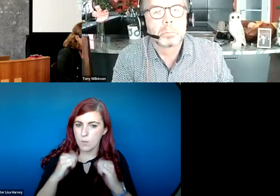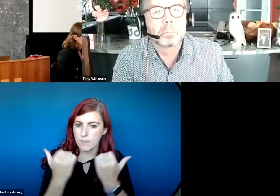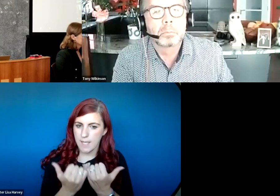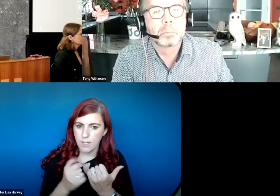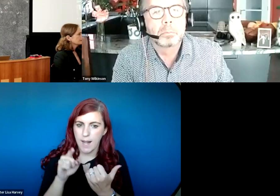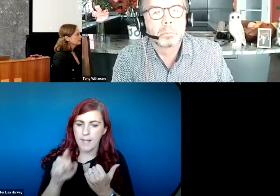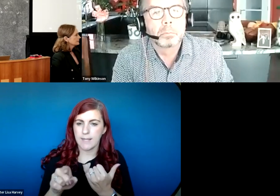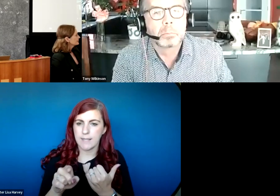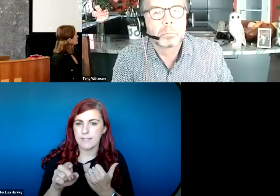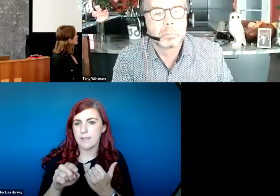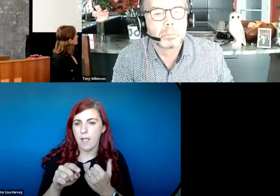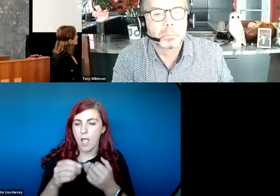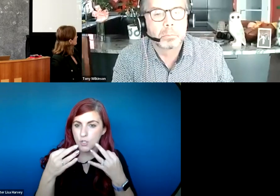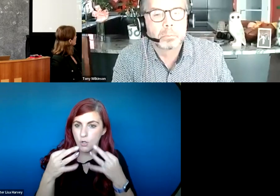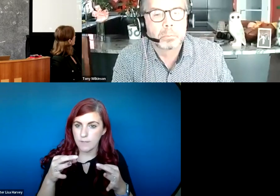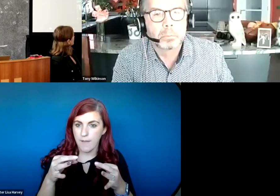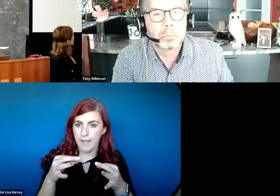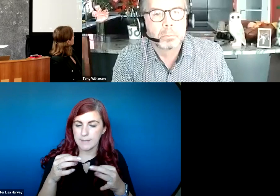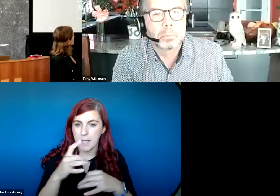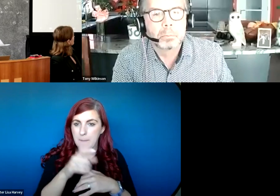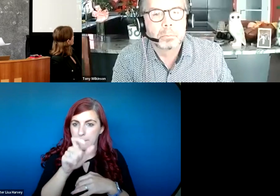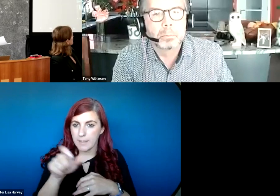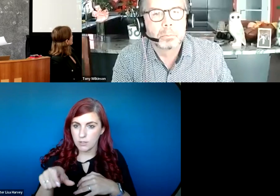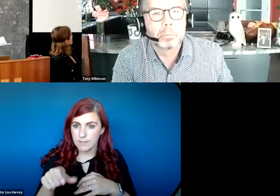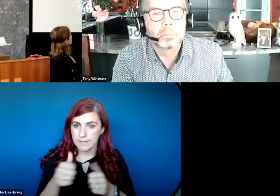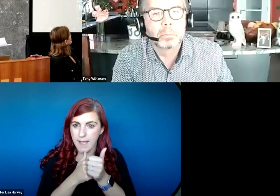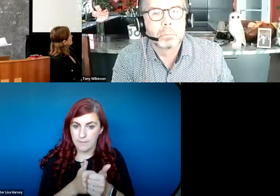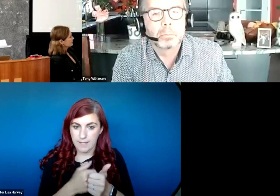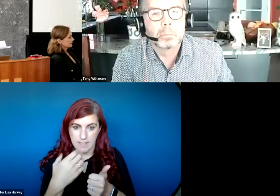patient advocate and he is going to give us a little presentation today.